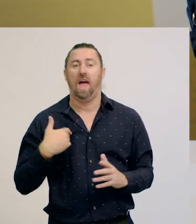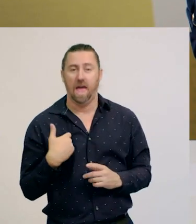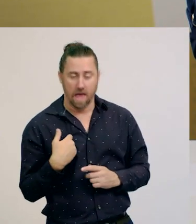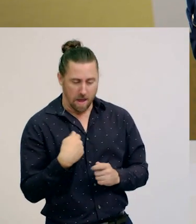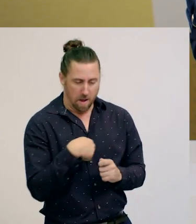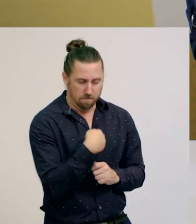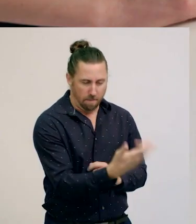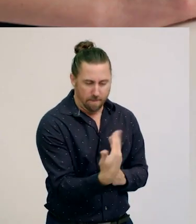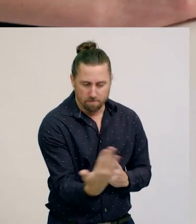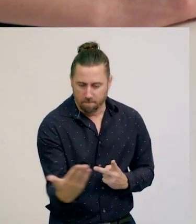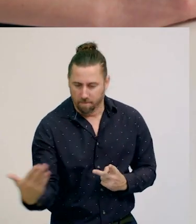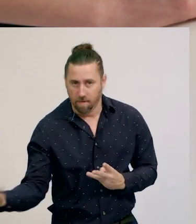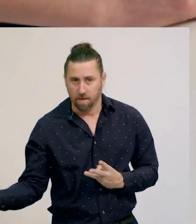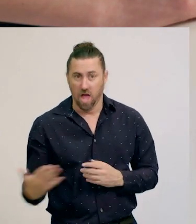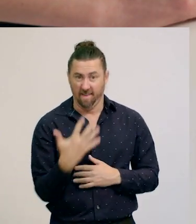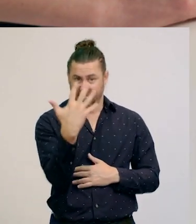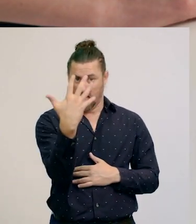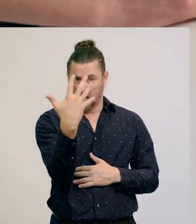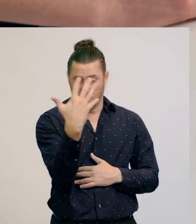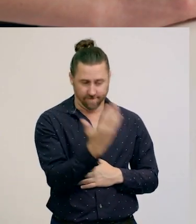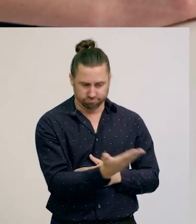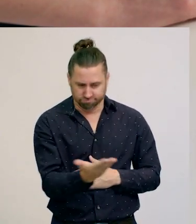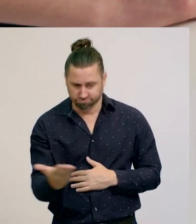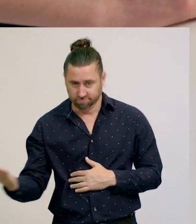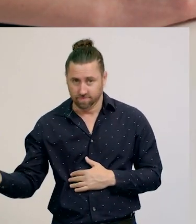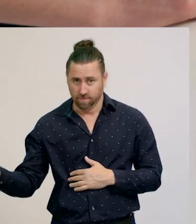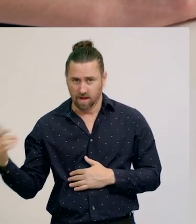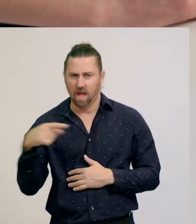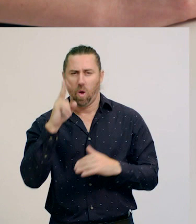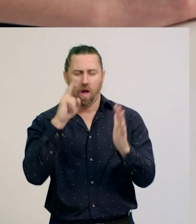In Maths, we'll play a new card game, that uses rules about order of operations,